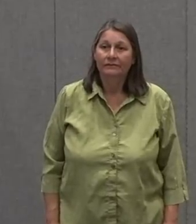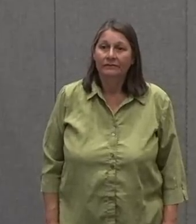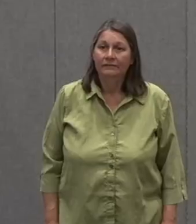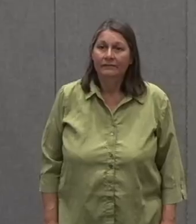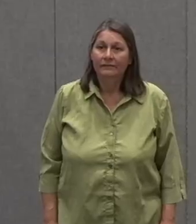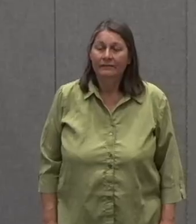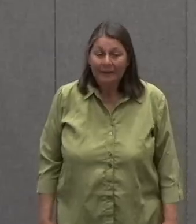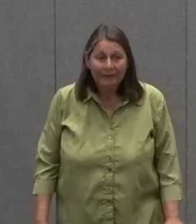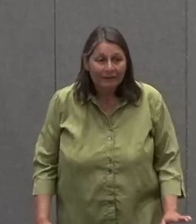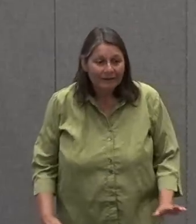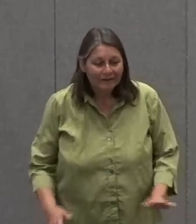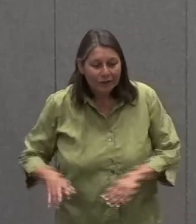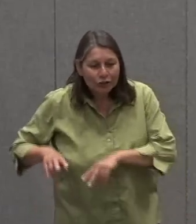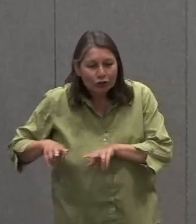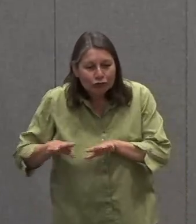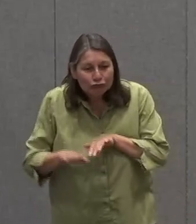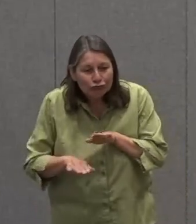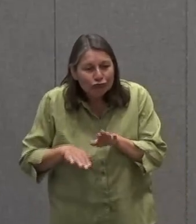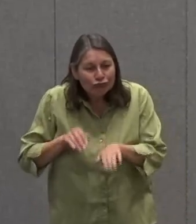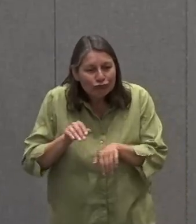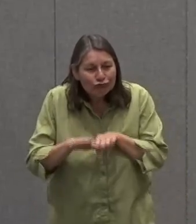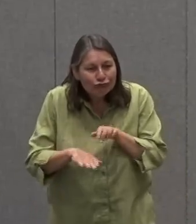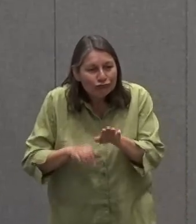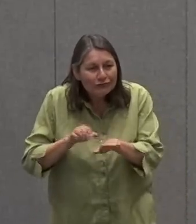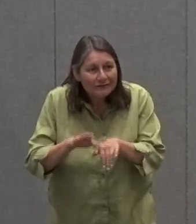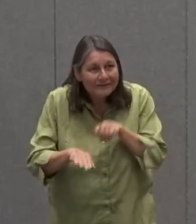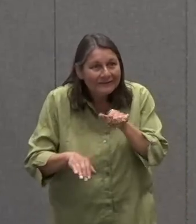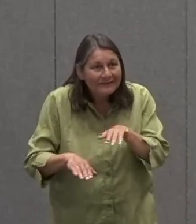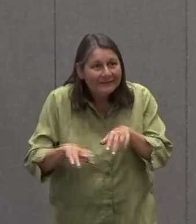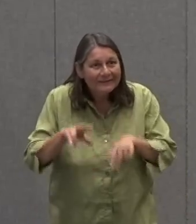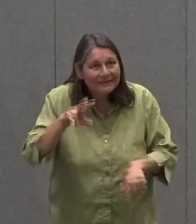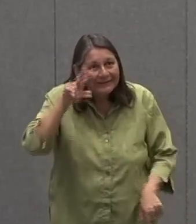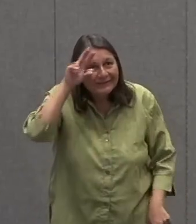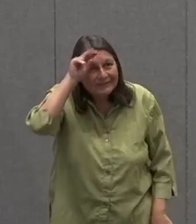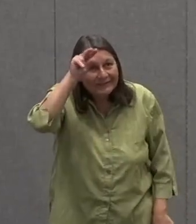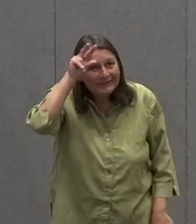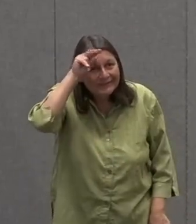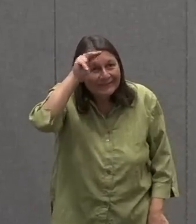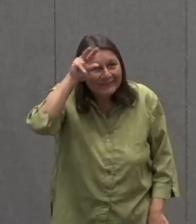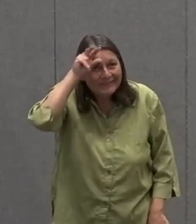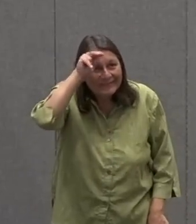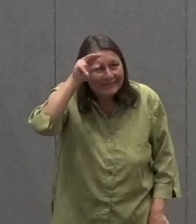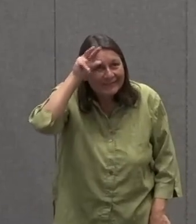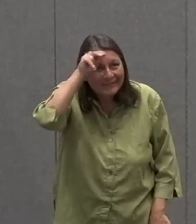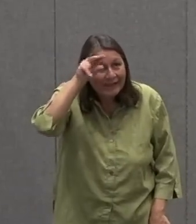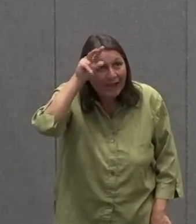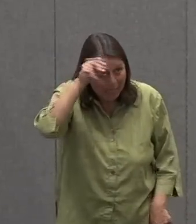"Let me try to throw the spear, oh, king," came a brave voice from the crowd,